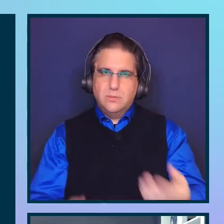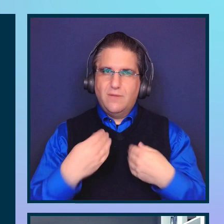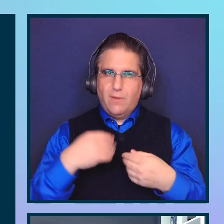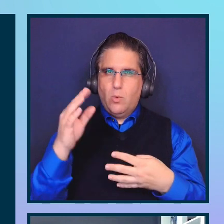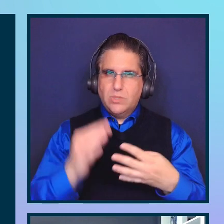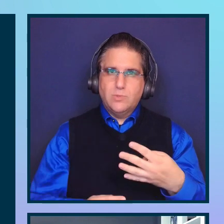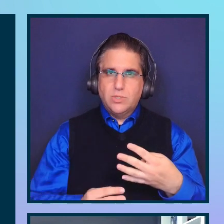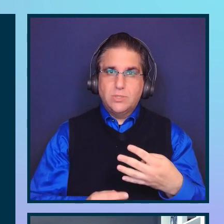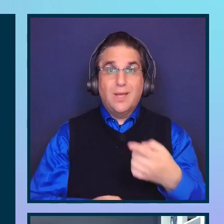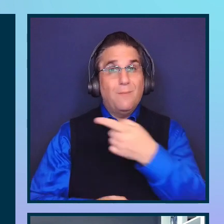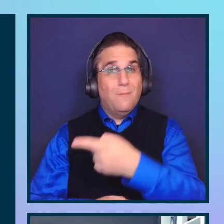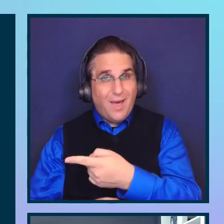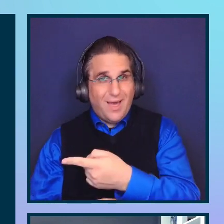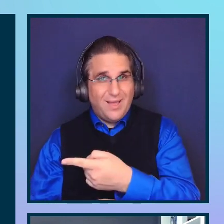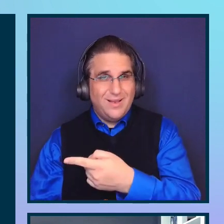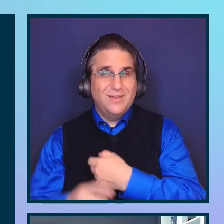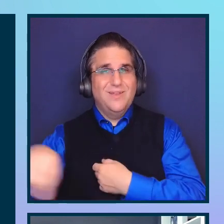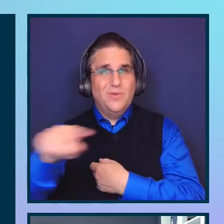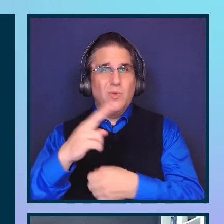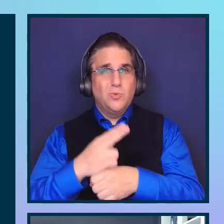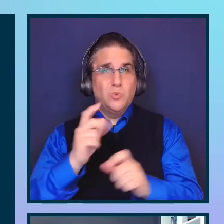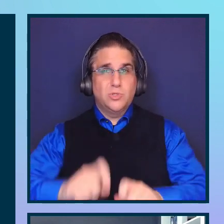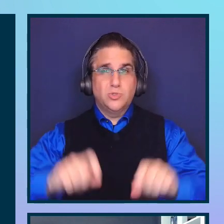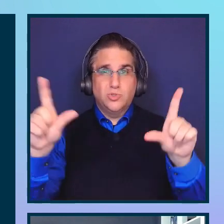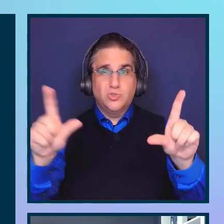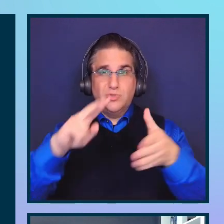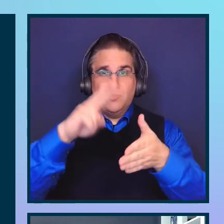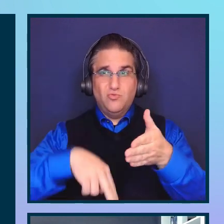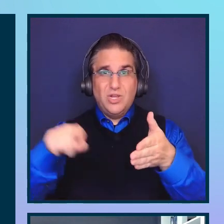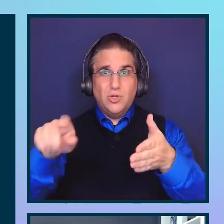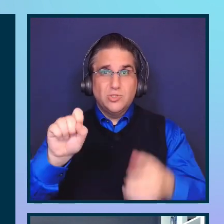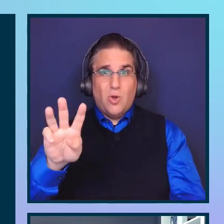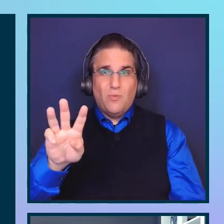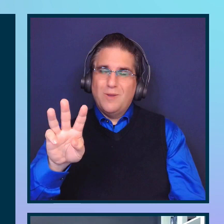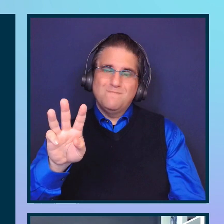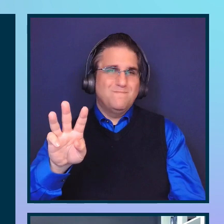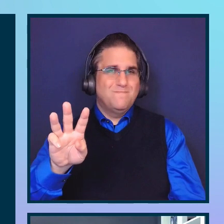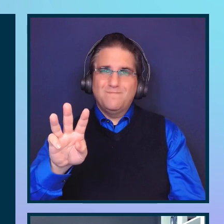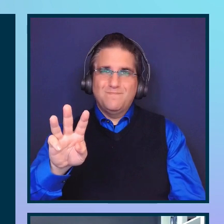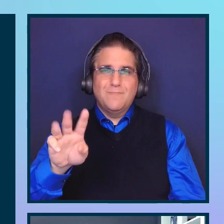For the screen readers, we need to let them know that something is gonna happen when you click here and it's not gonna be a link.